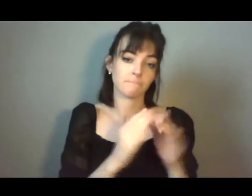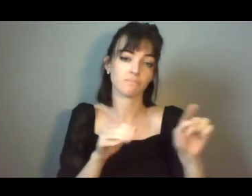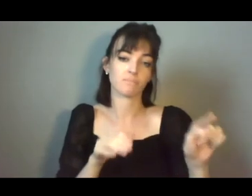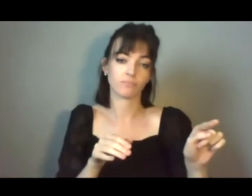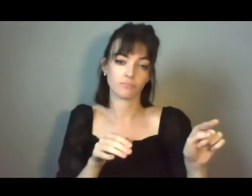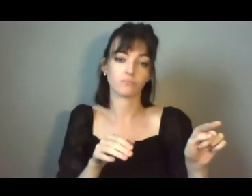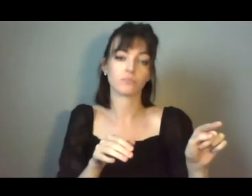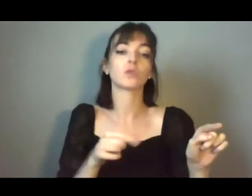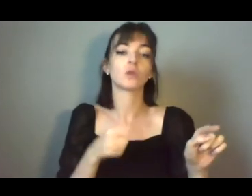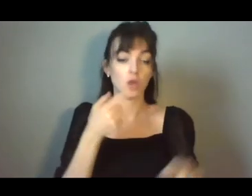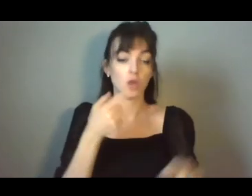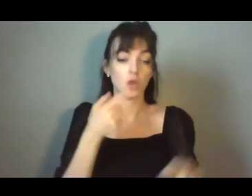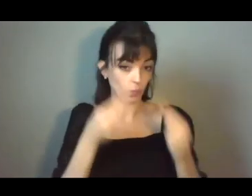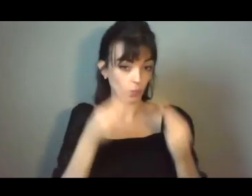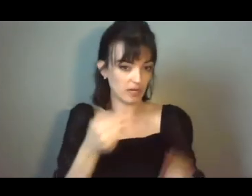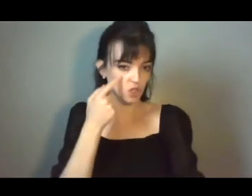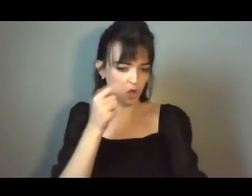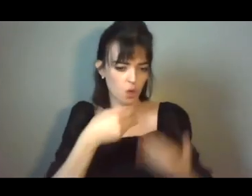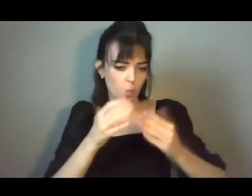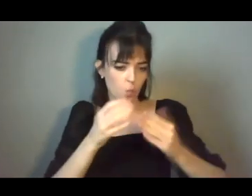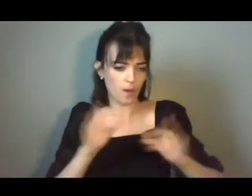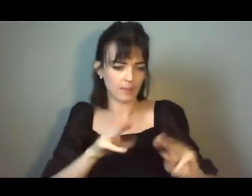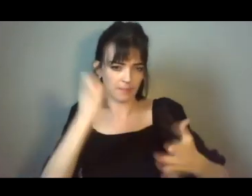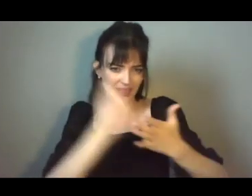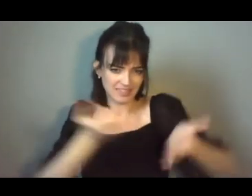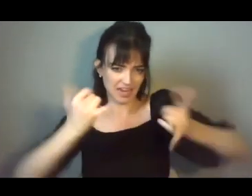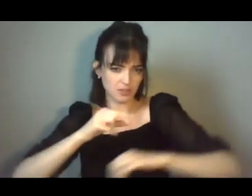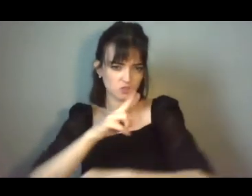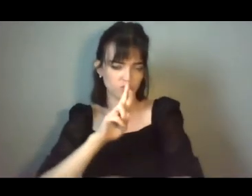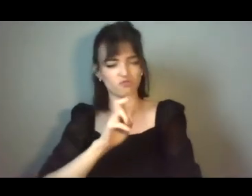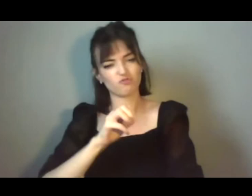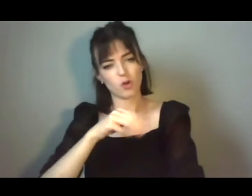remunerate themselves and the act provides for that and where there aren't assets in the estate